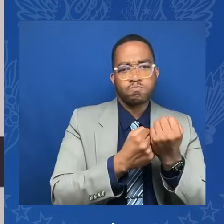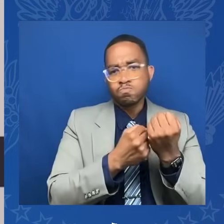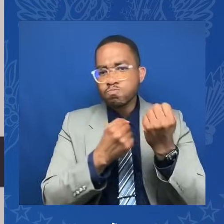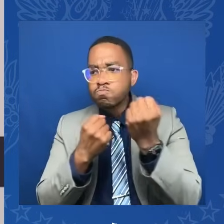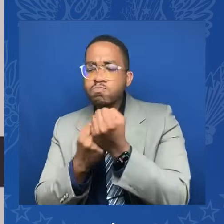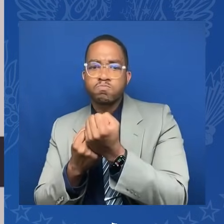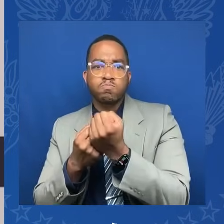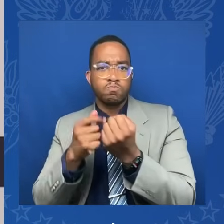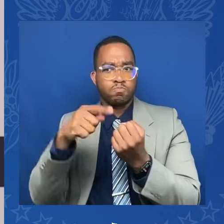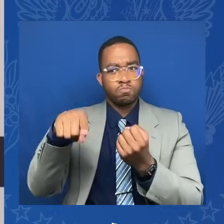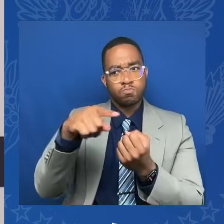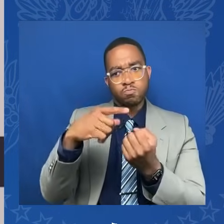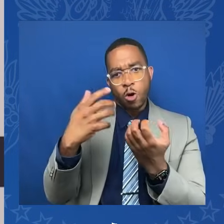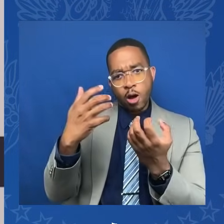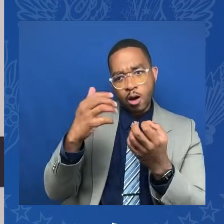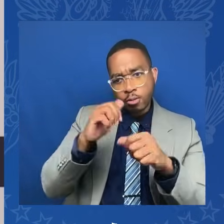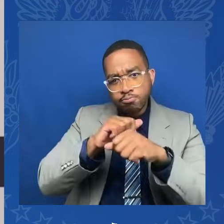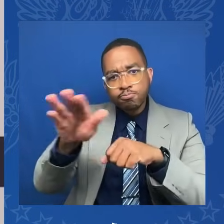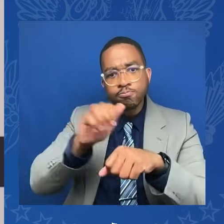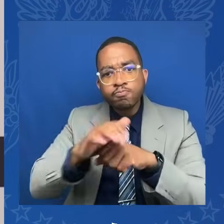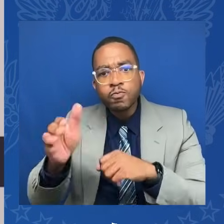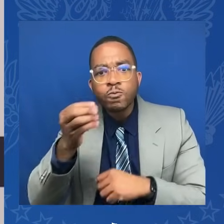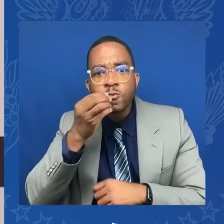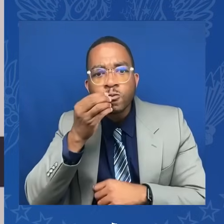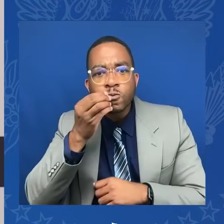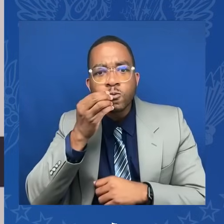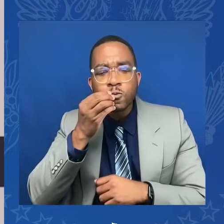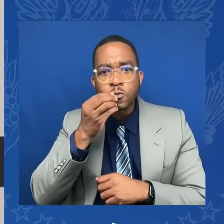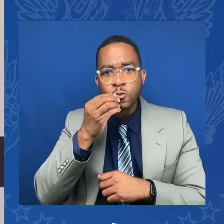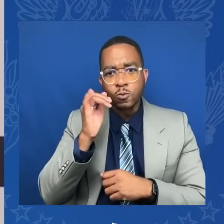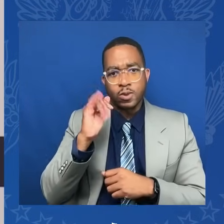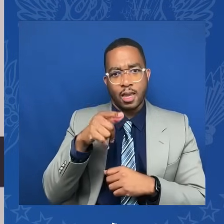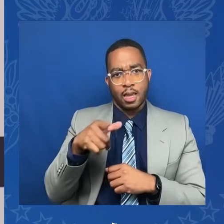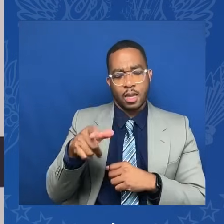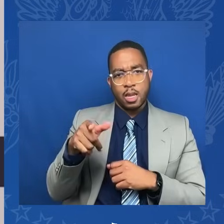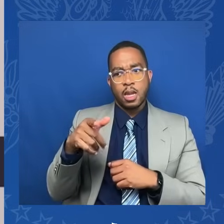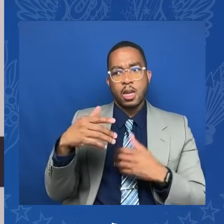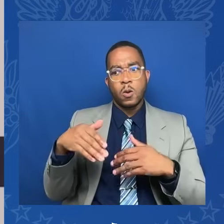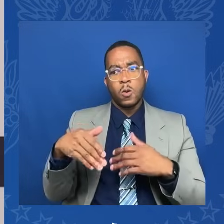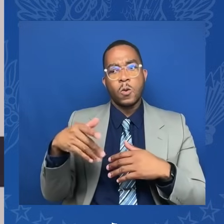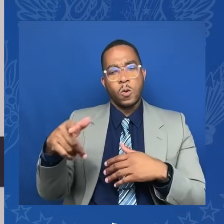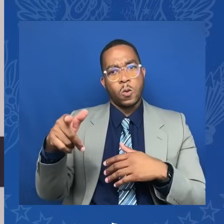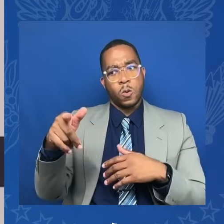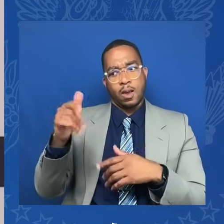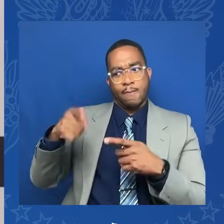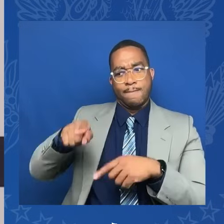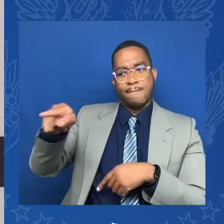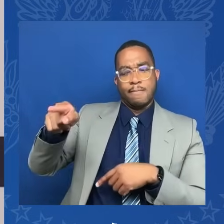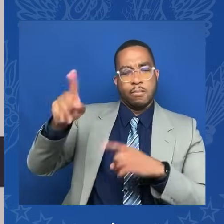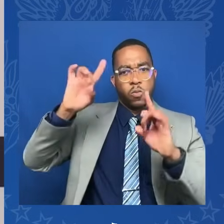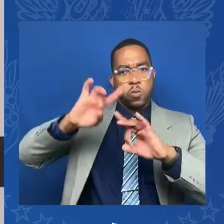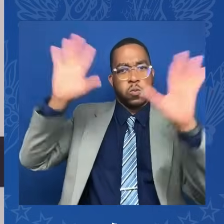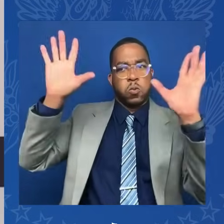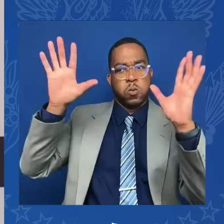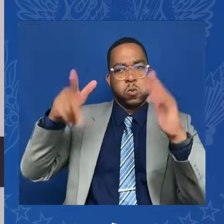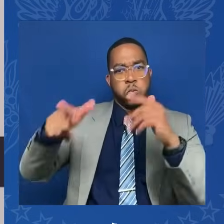And the existential threat of climate change, which is just growing greater, we're working together to accelerate the global transition to net-zero.